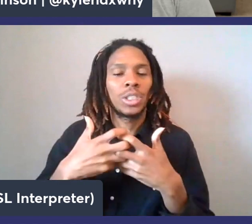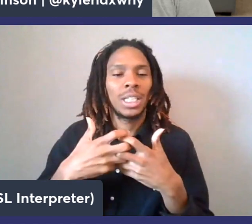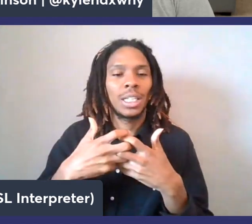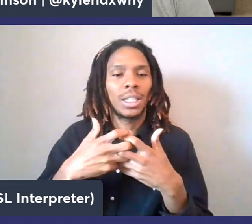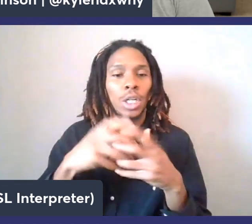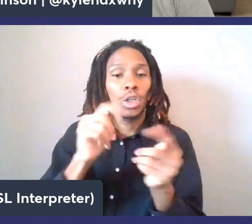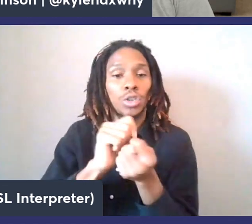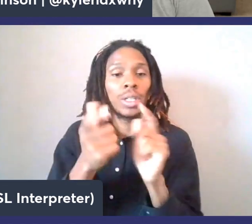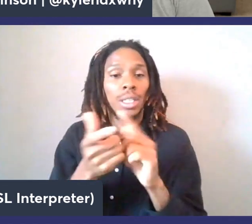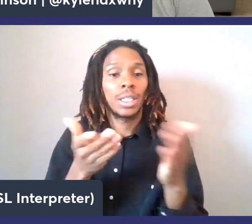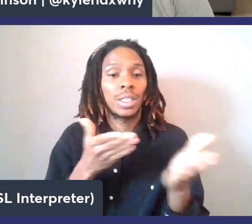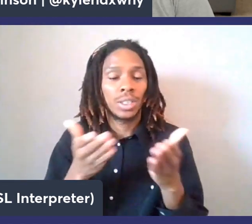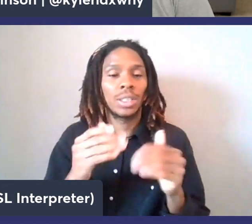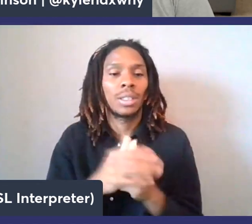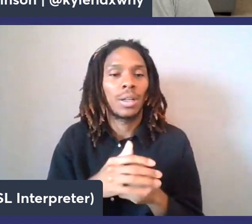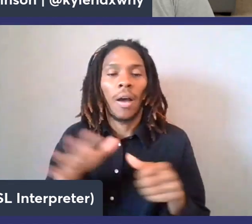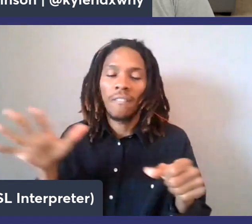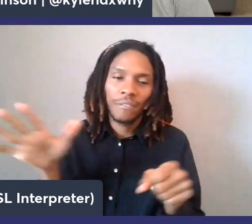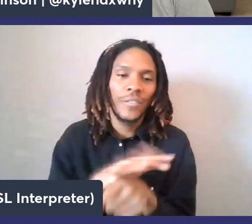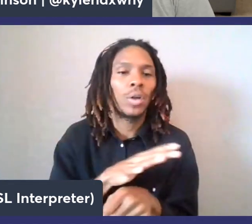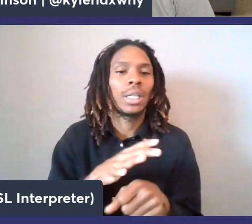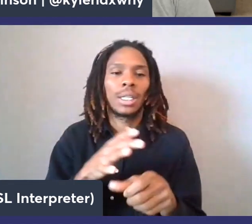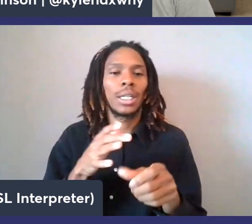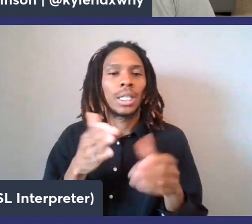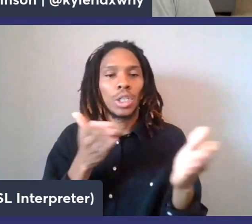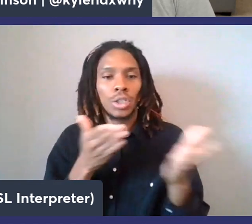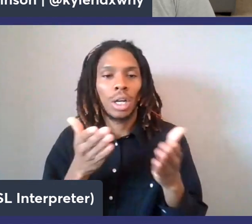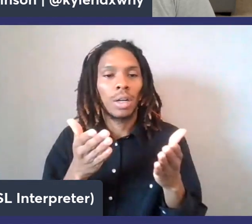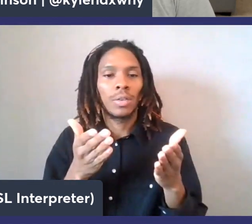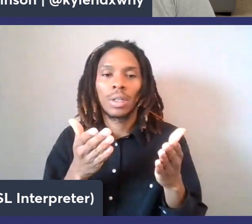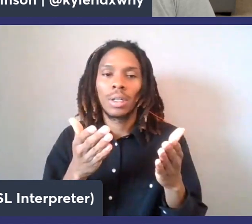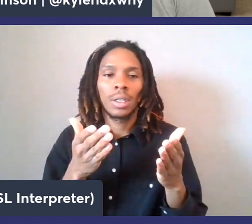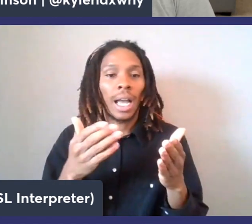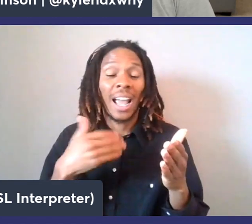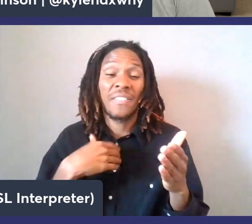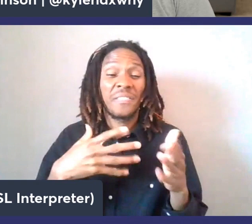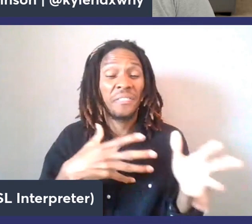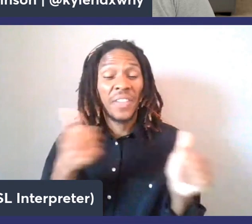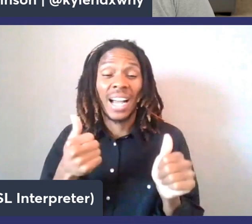It's a fully managed service that delivers fast, high-quality, affordable